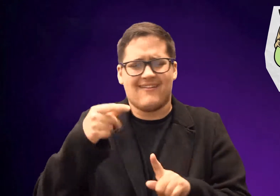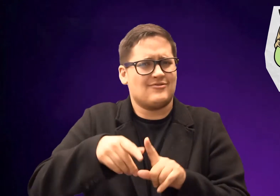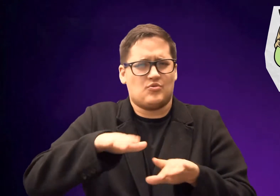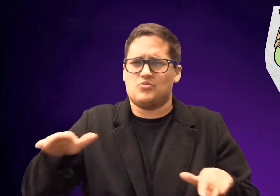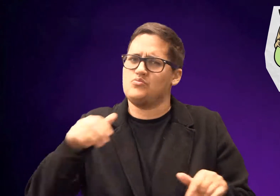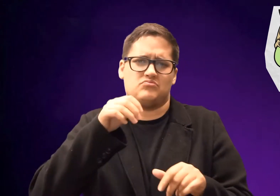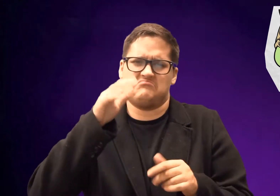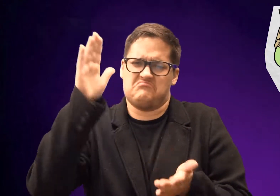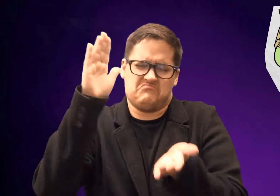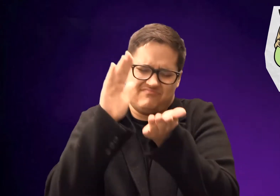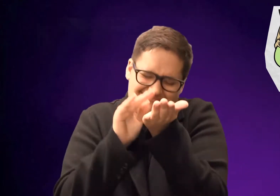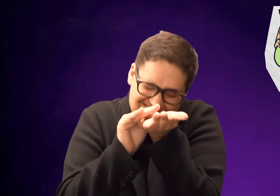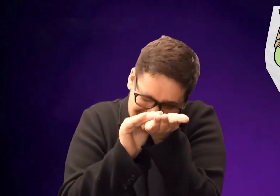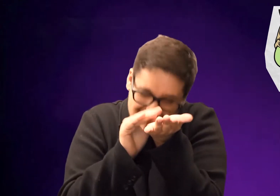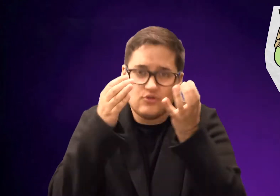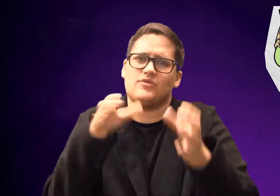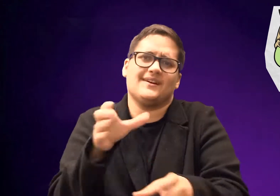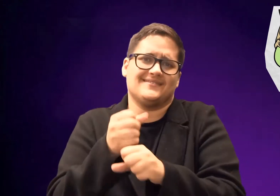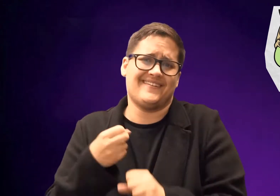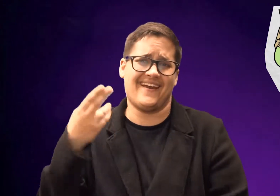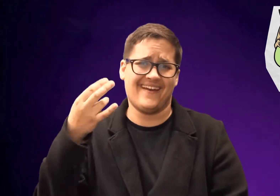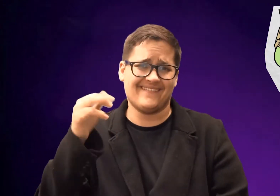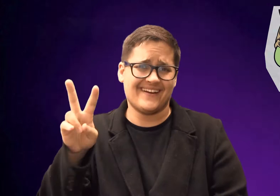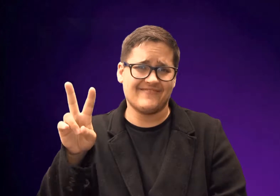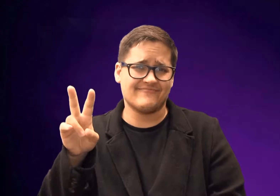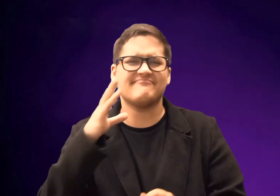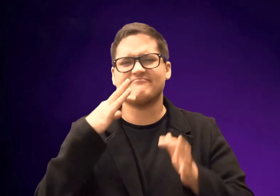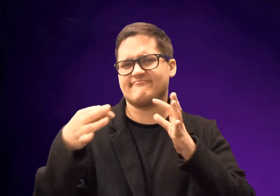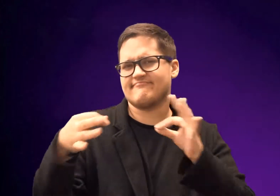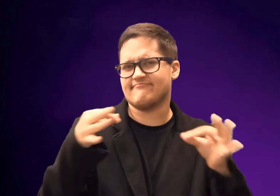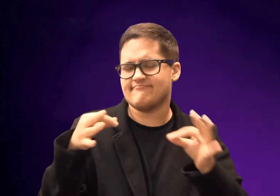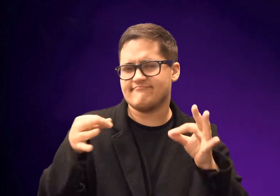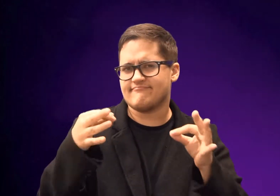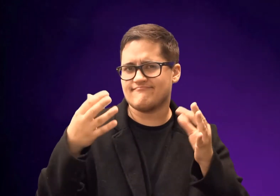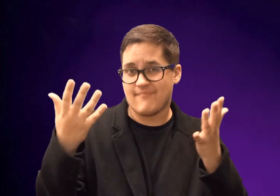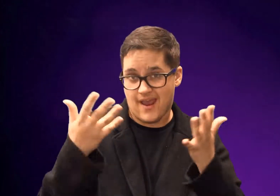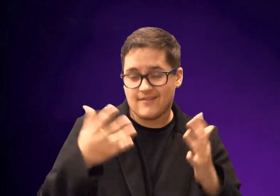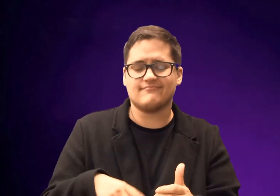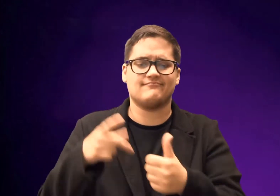And, the children will have very very little chance of receiving HIV. I will explain following: